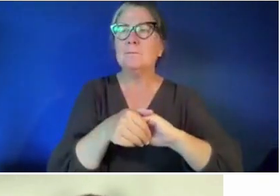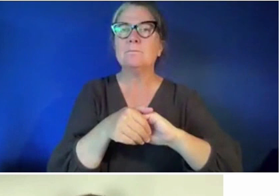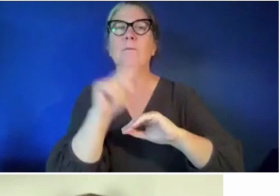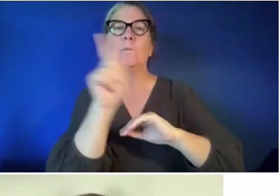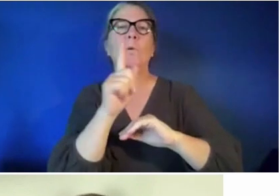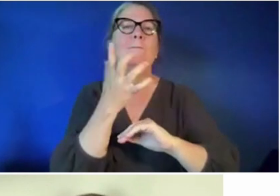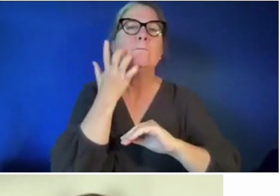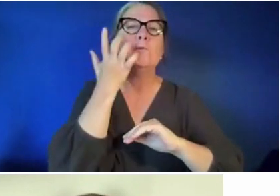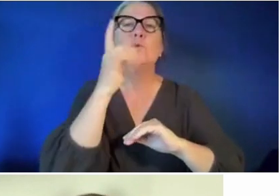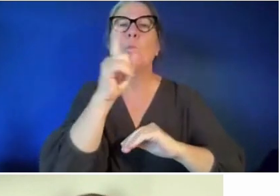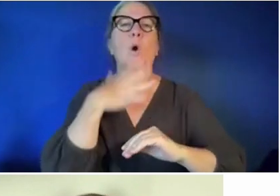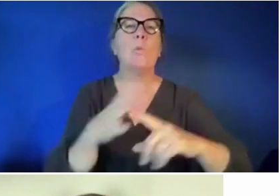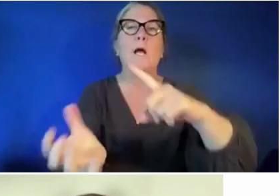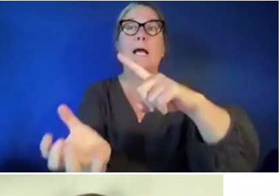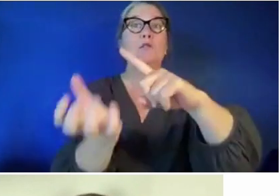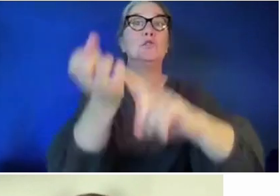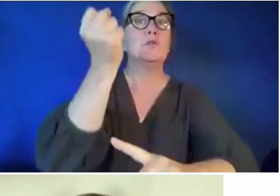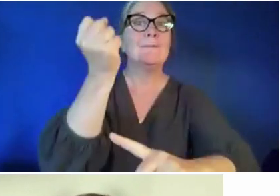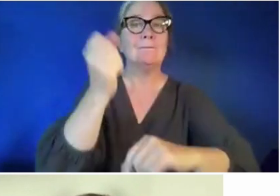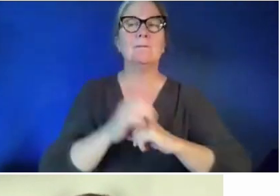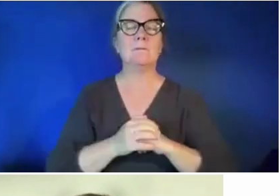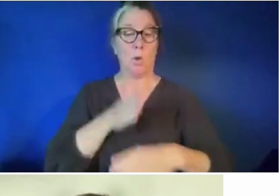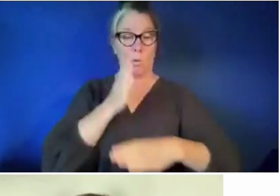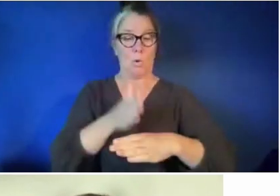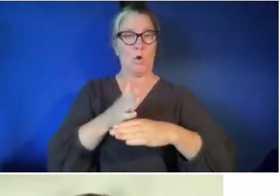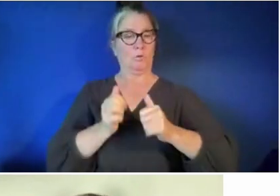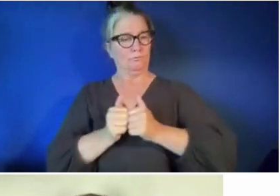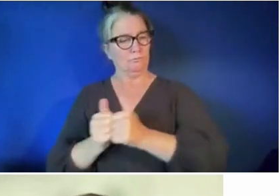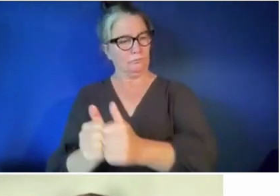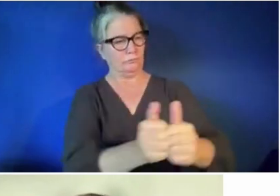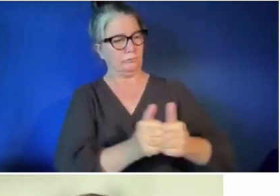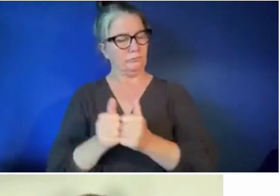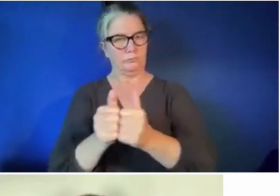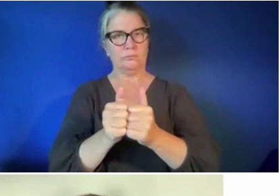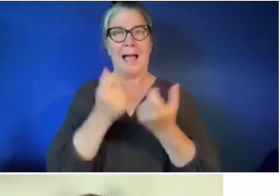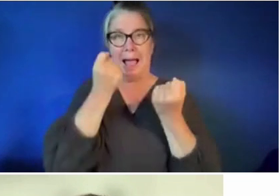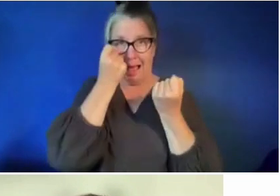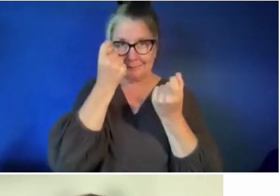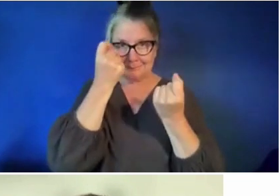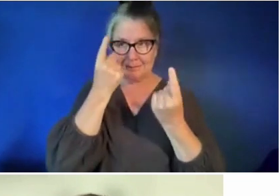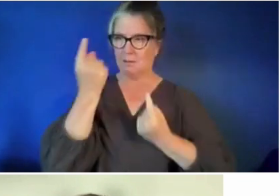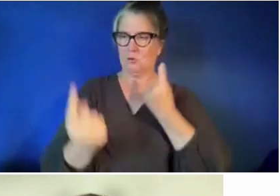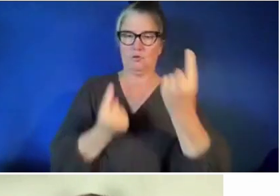working together with empathy and collaboratively. Of course, we have these words,